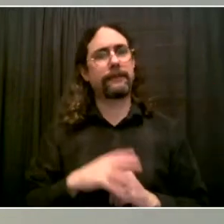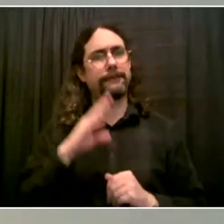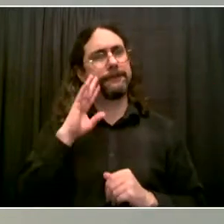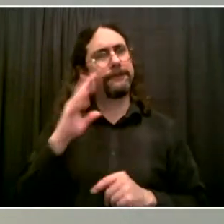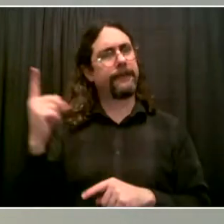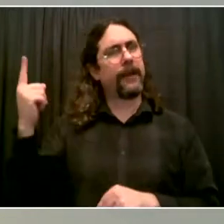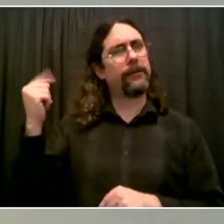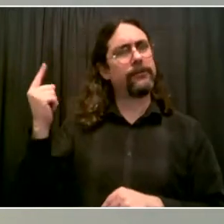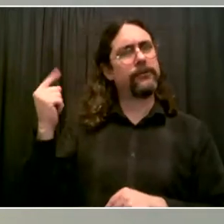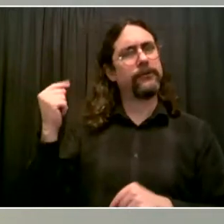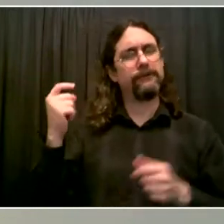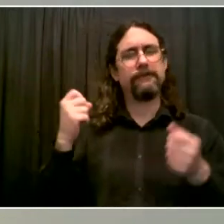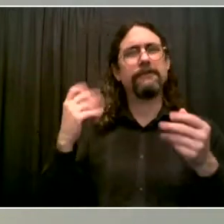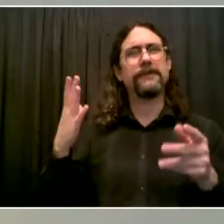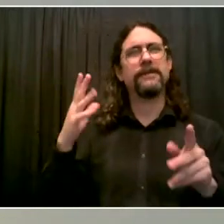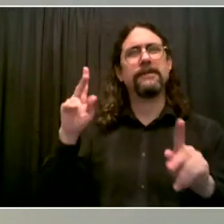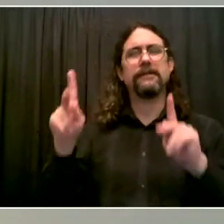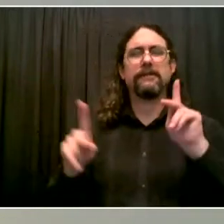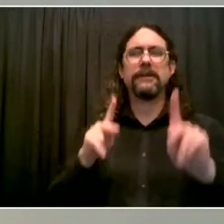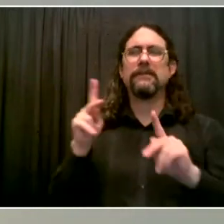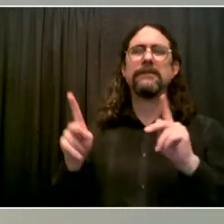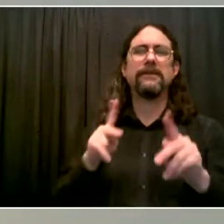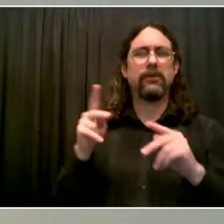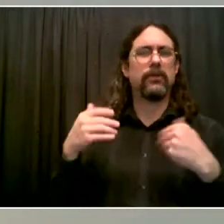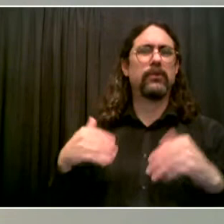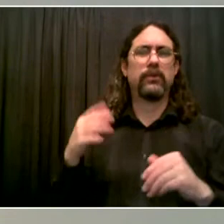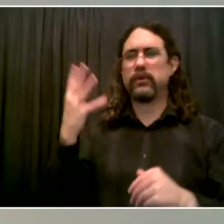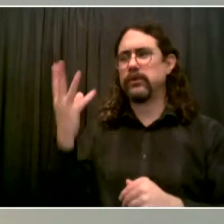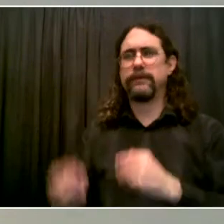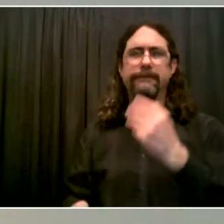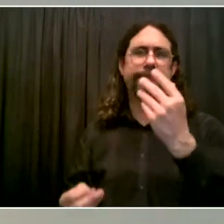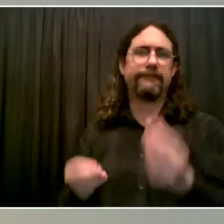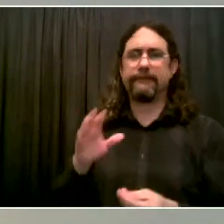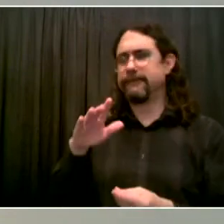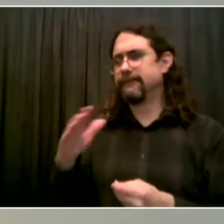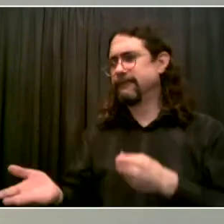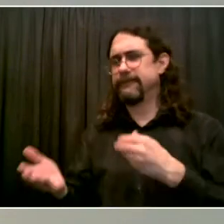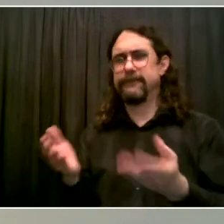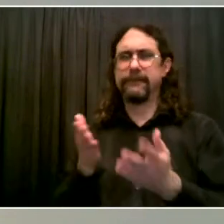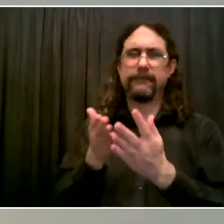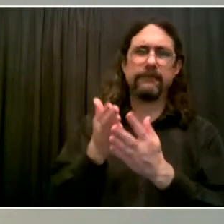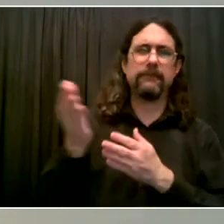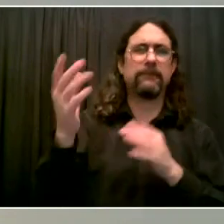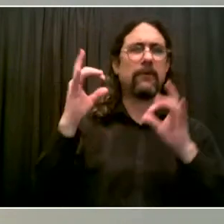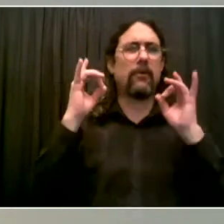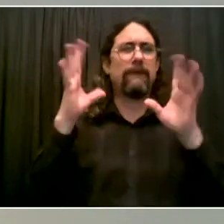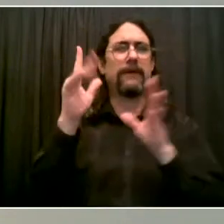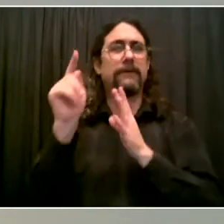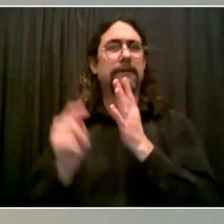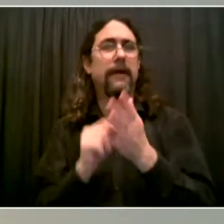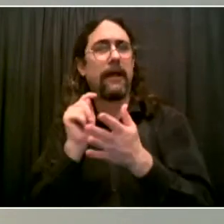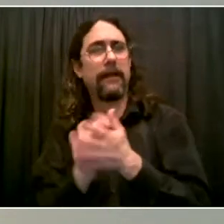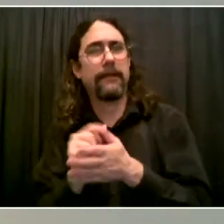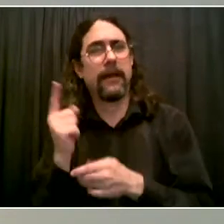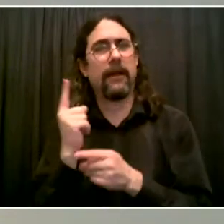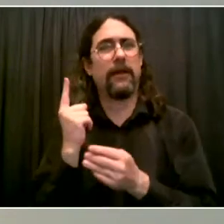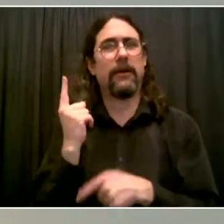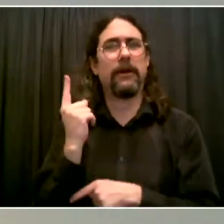SO MUCH TRAGEDY AND SUFFERING. IN ORDER TO HONOR THAT AS